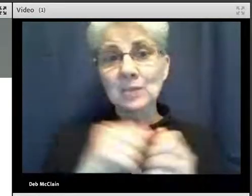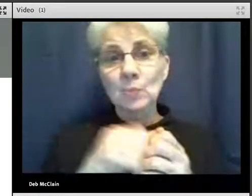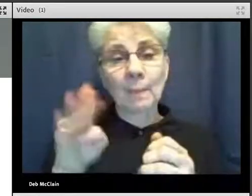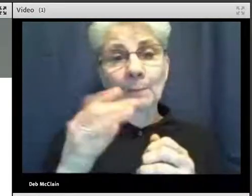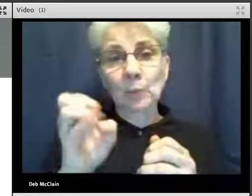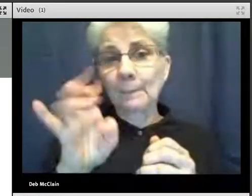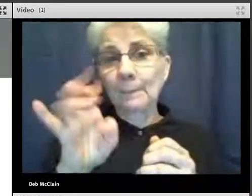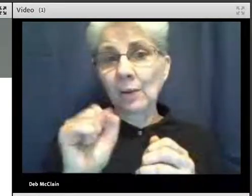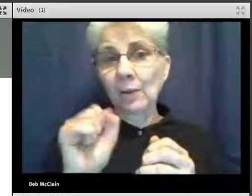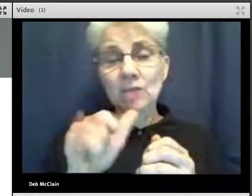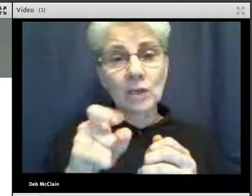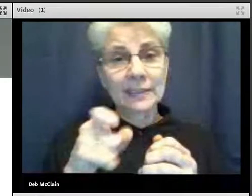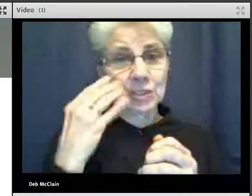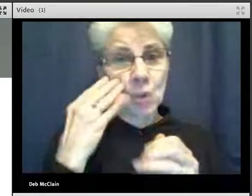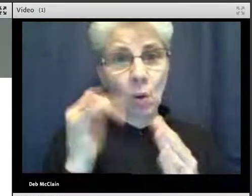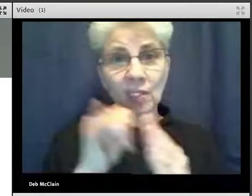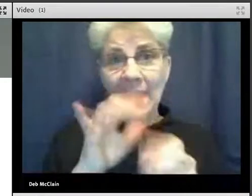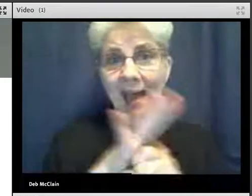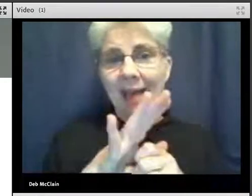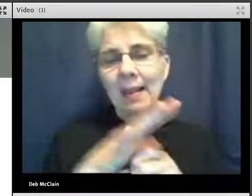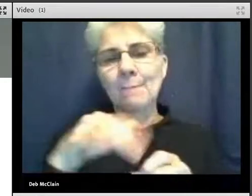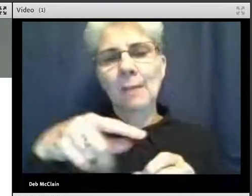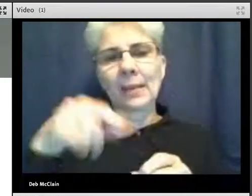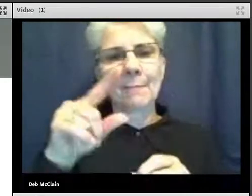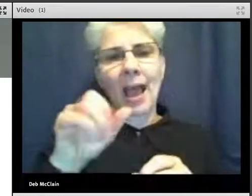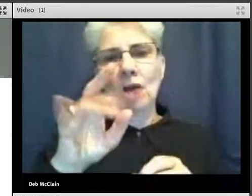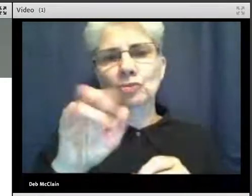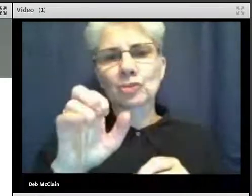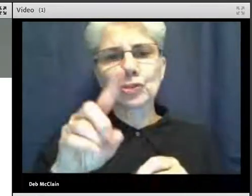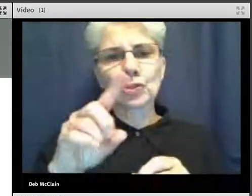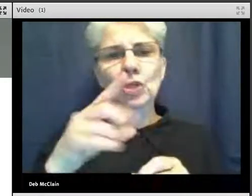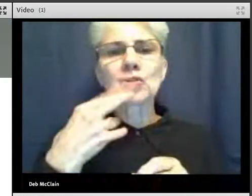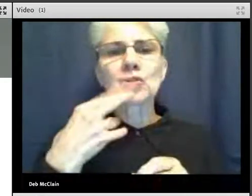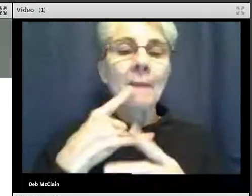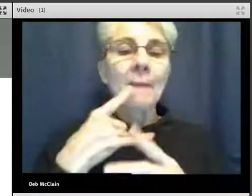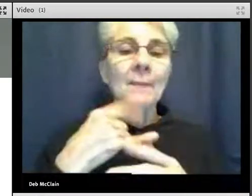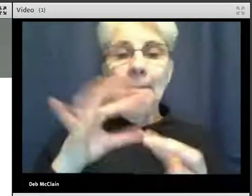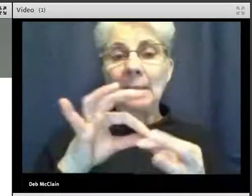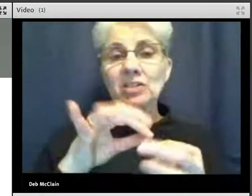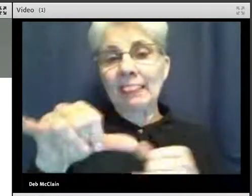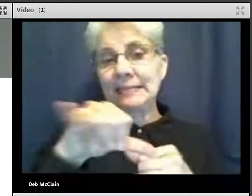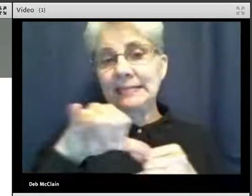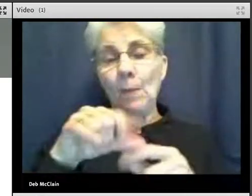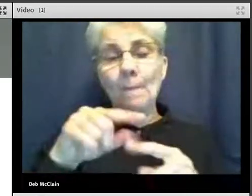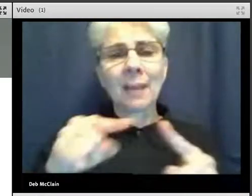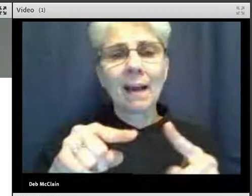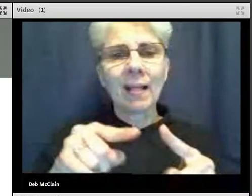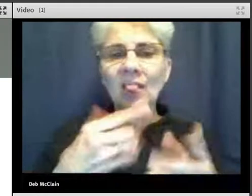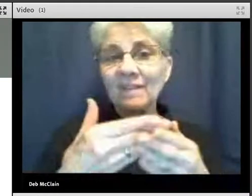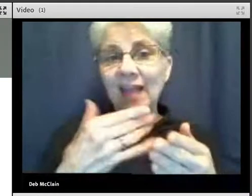it's just pancakes with blueberries. That's what everybody needs to know. And maybe some powdered sugar. Maybe you want to mention the syrup.